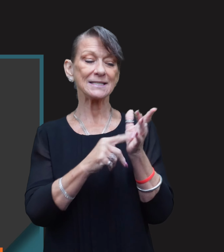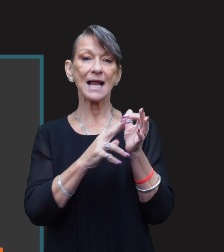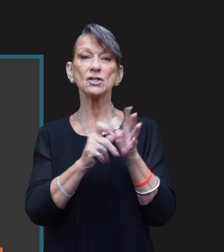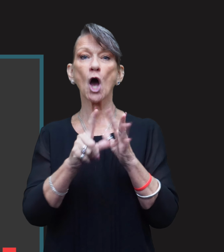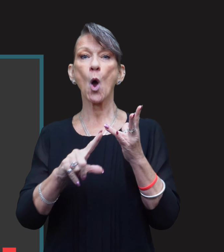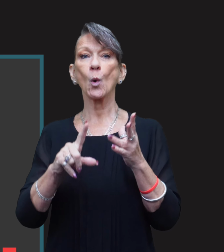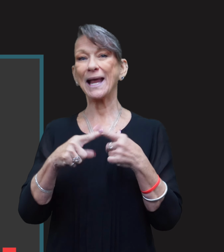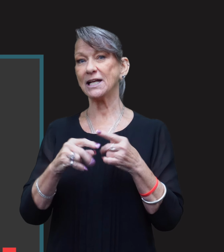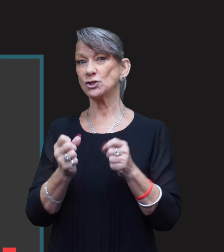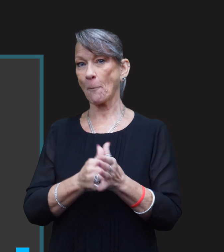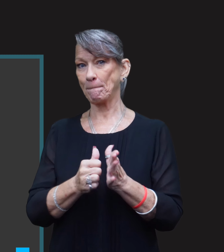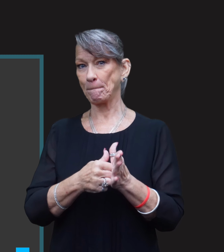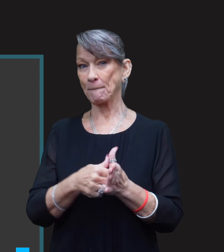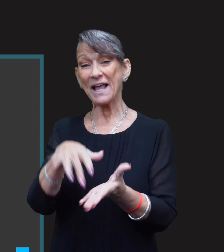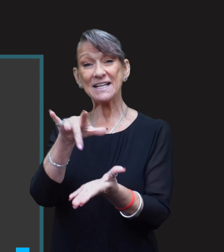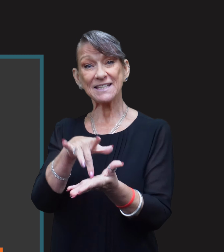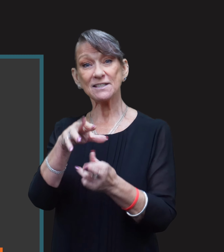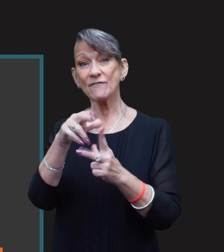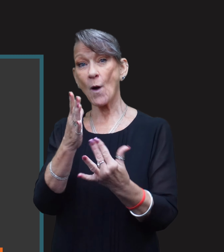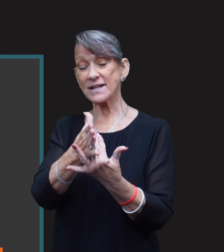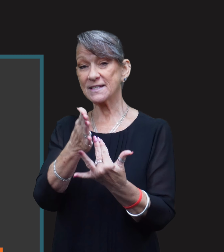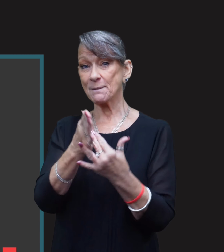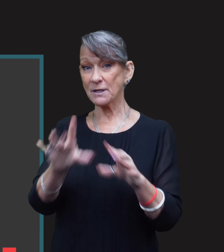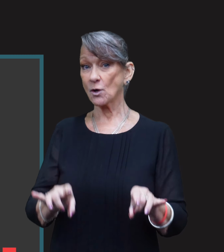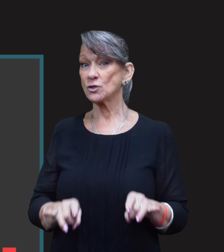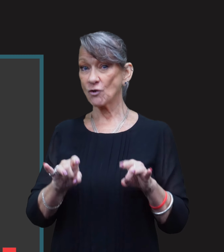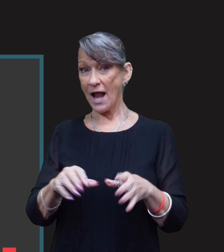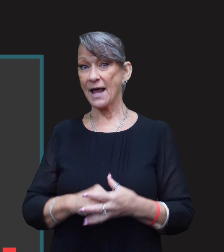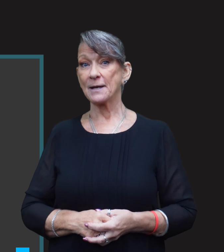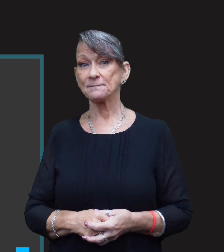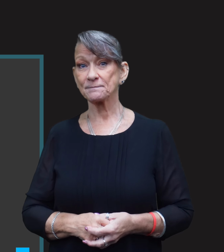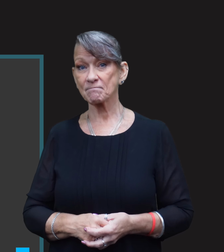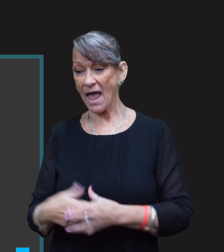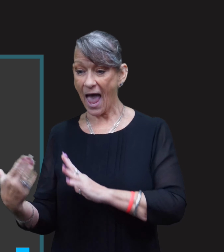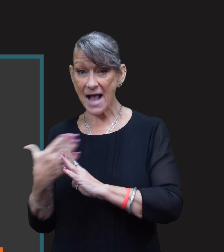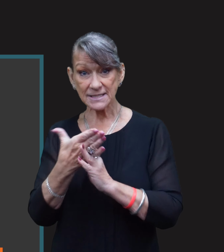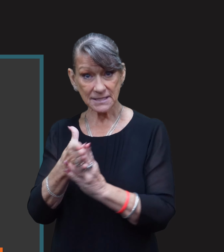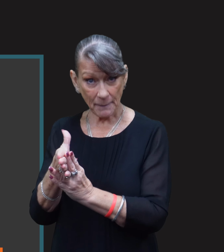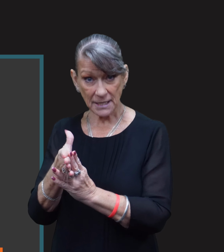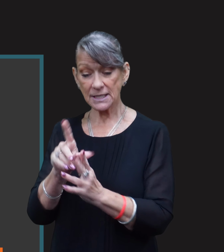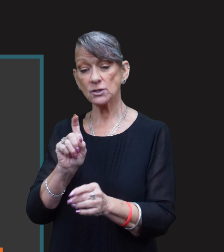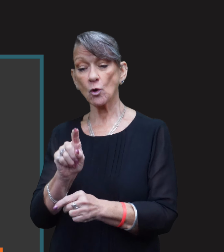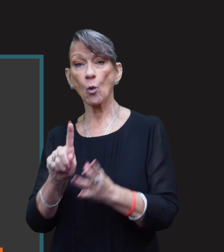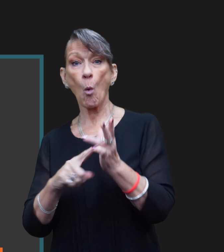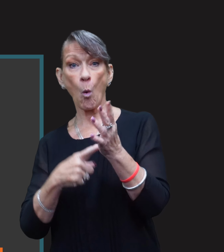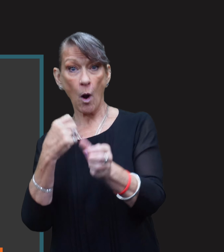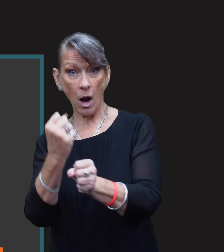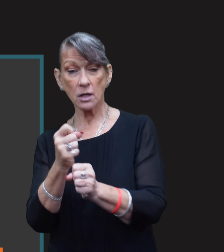Centre for Accessibility Australia. accessibility.org.au